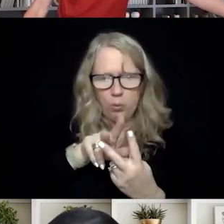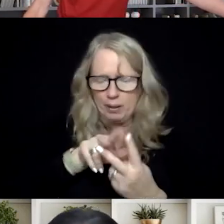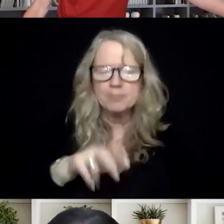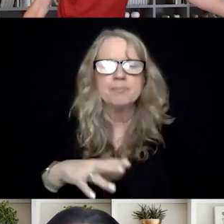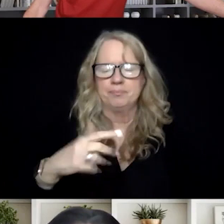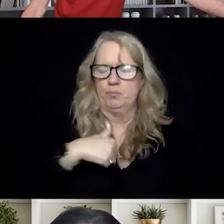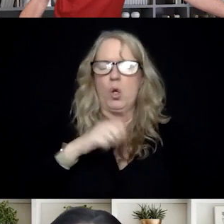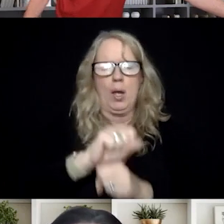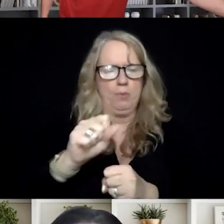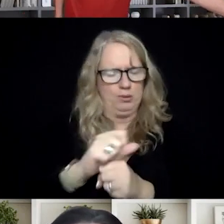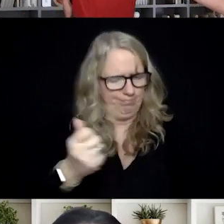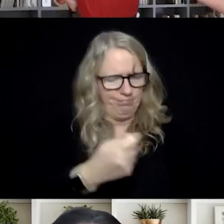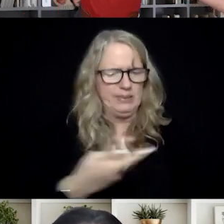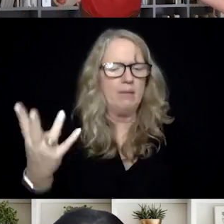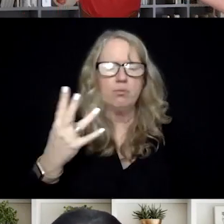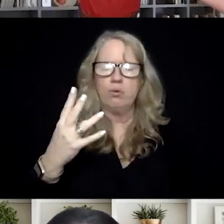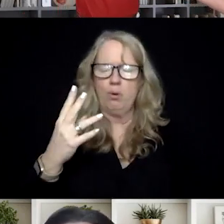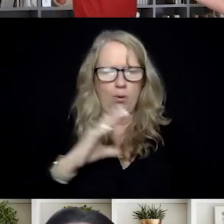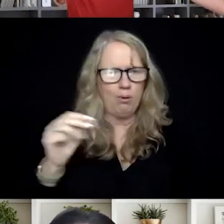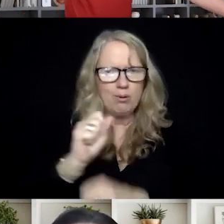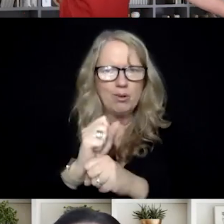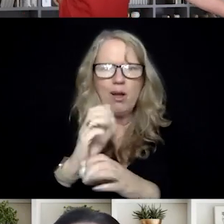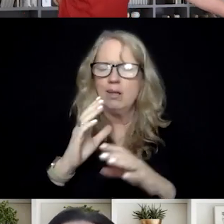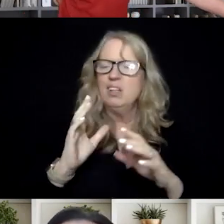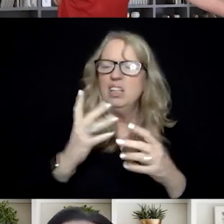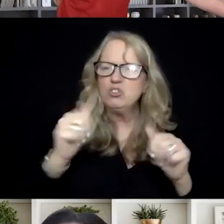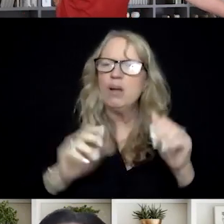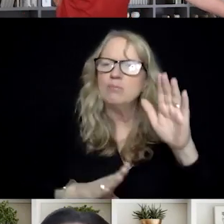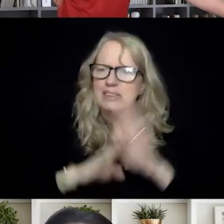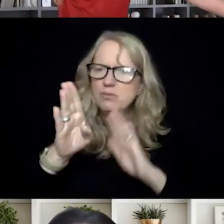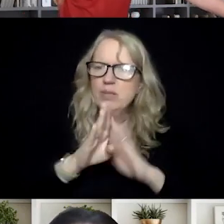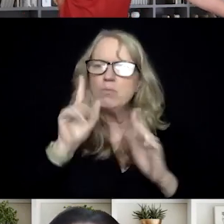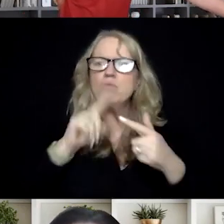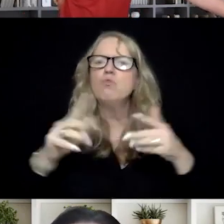SEVERAL COLLEAGUES TO DEVELOP THIS IDEA OF A NEW PROFESSIONAL